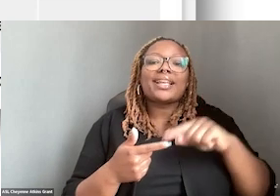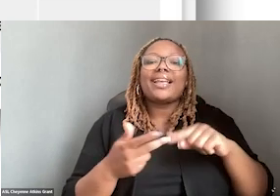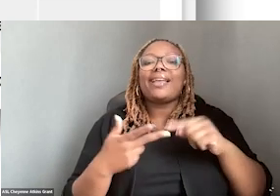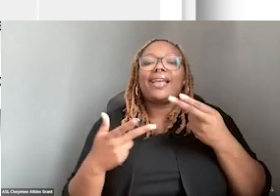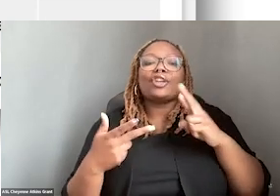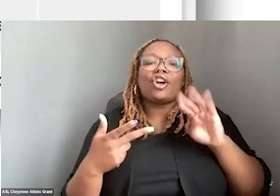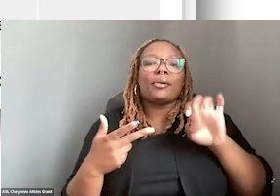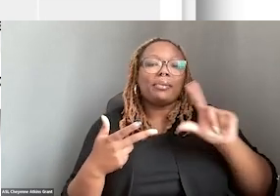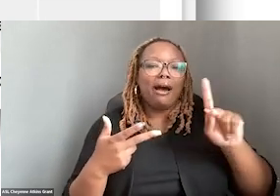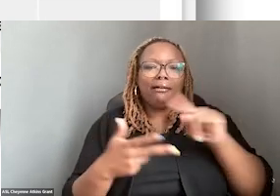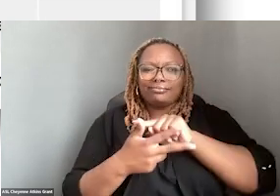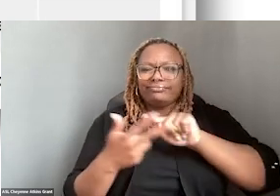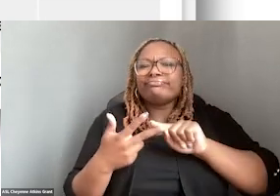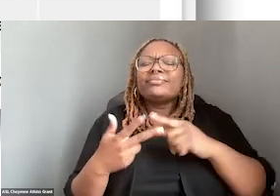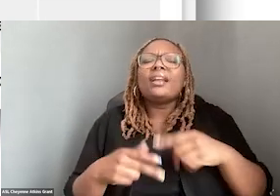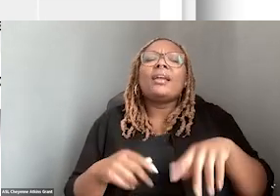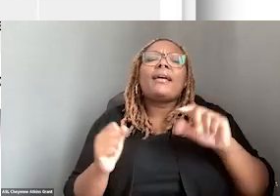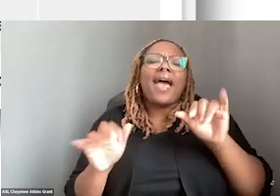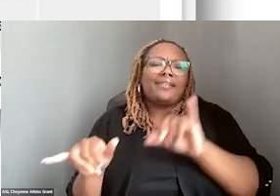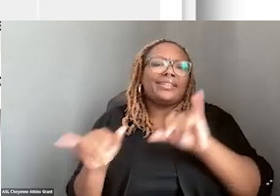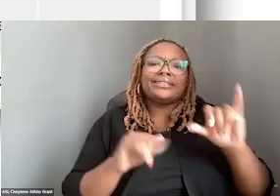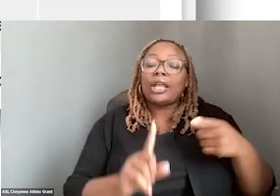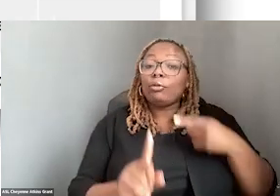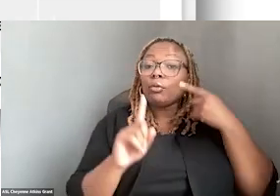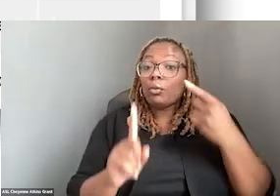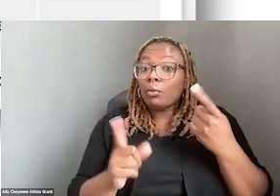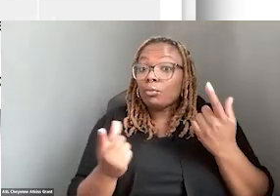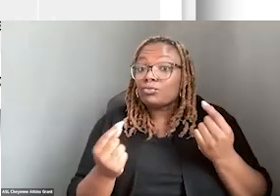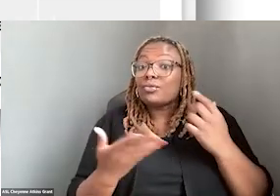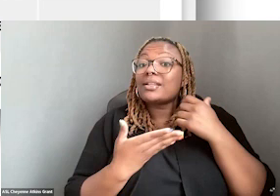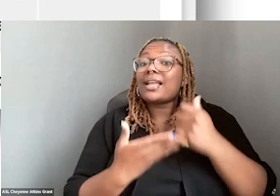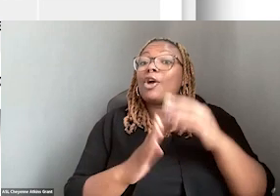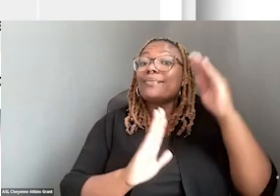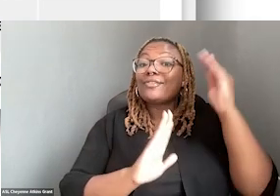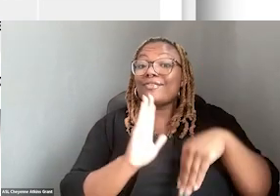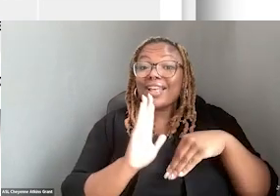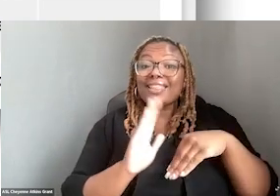All those things do -- have the same goal which is to help you fill out the tax return